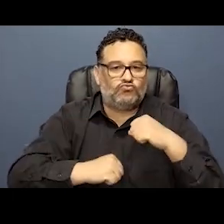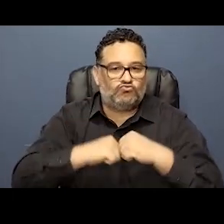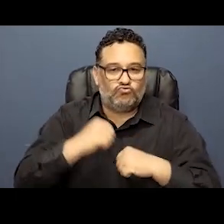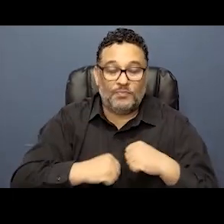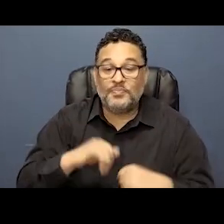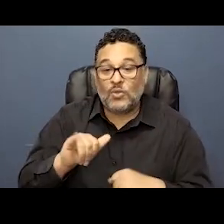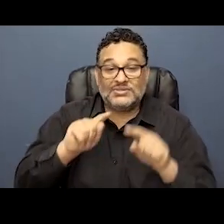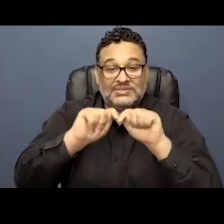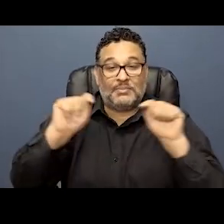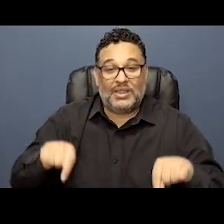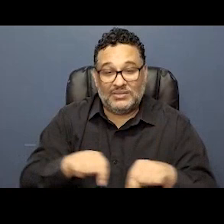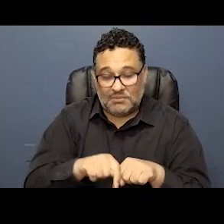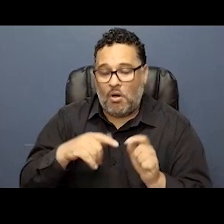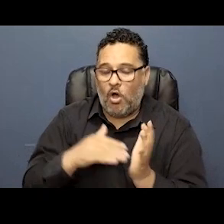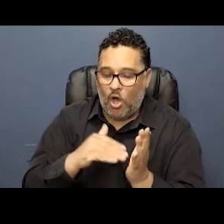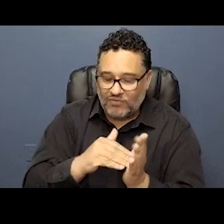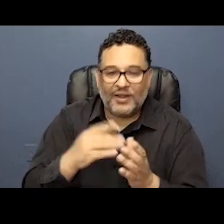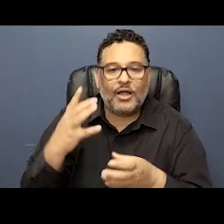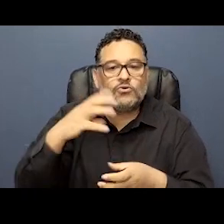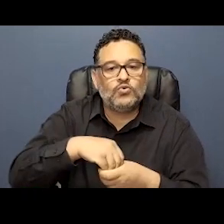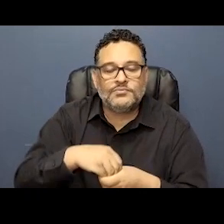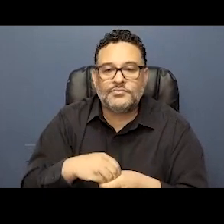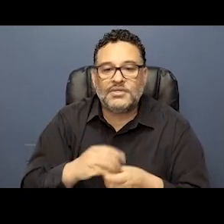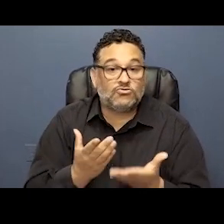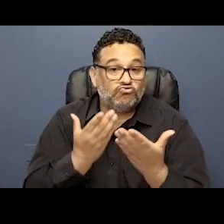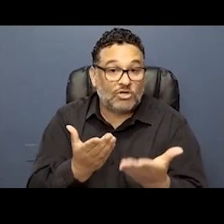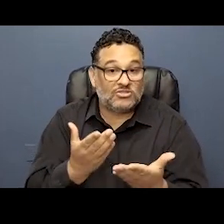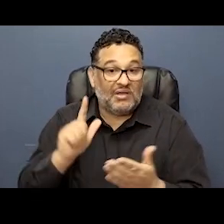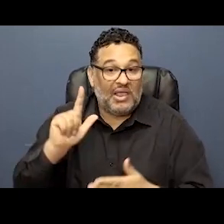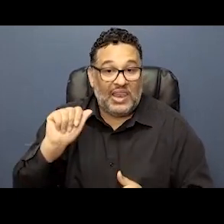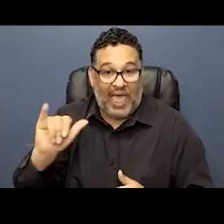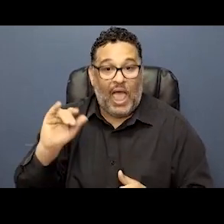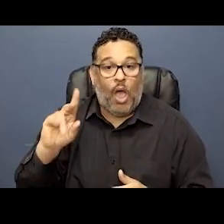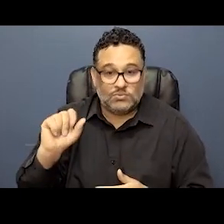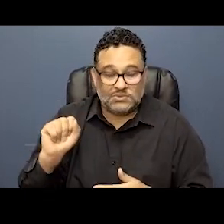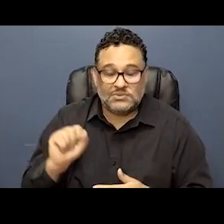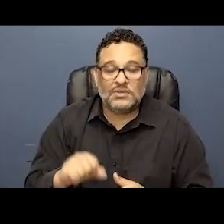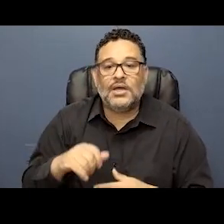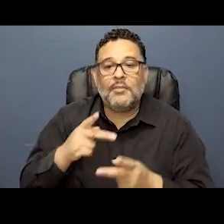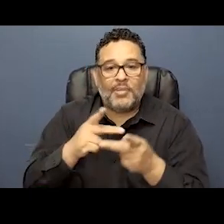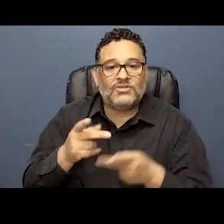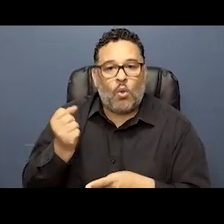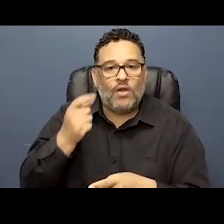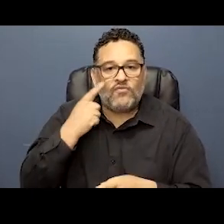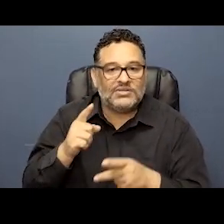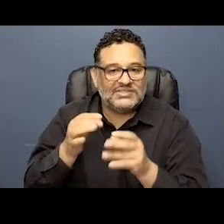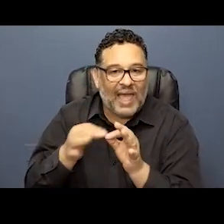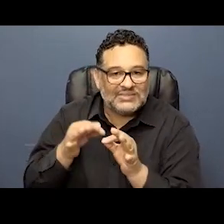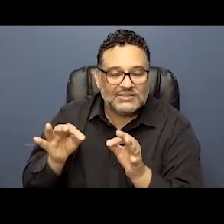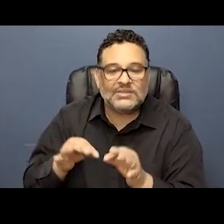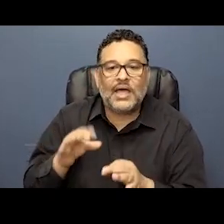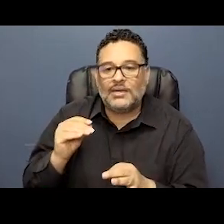often include suggested layouts, placeholders for text and multimedia, and examples of best